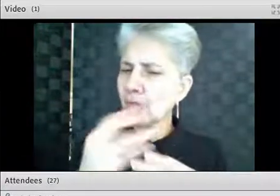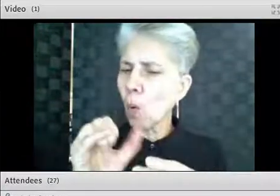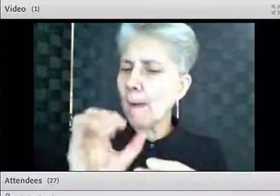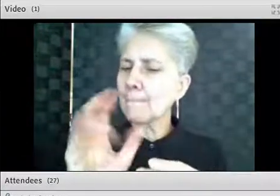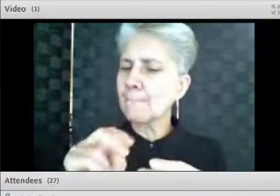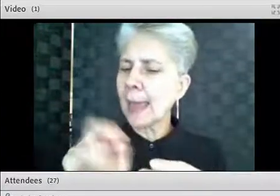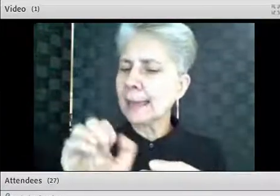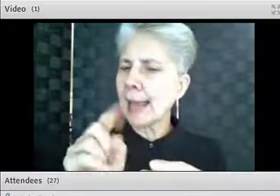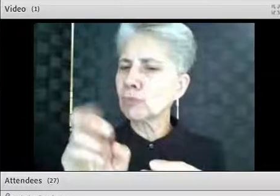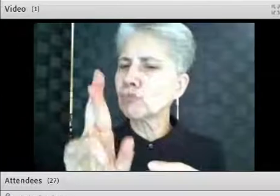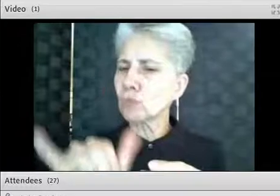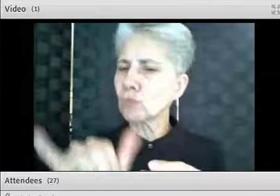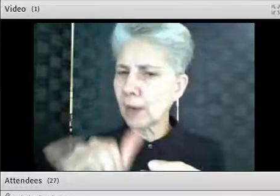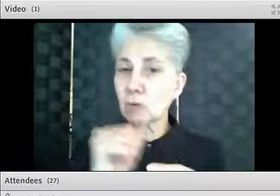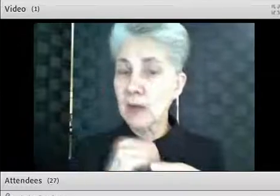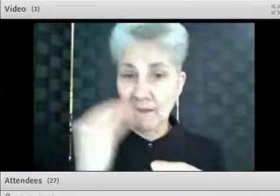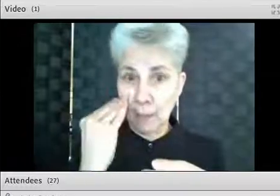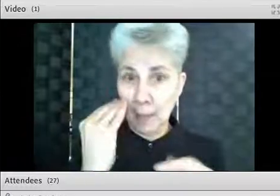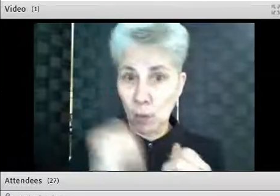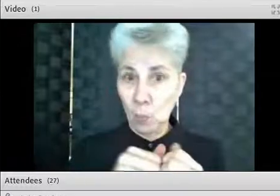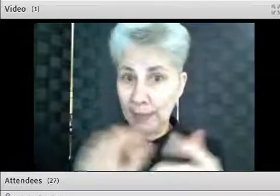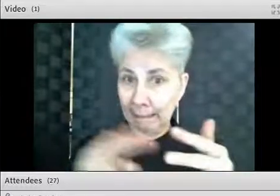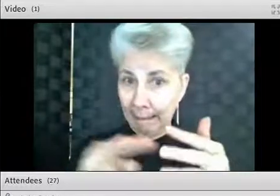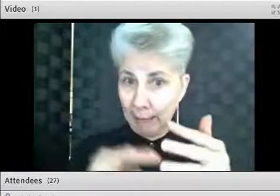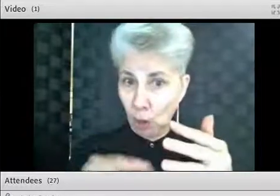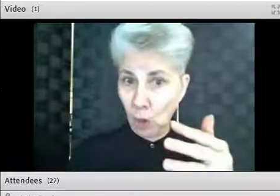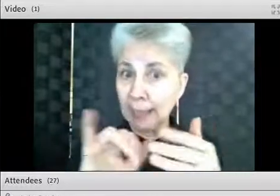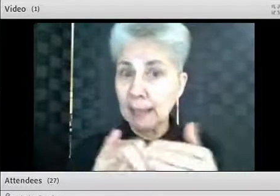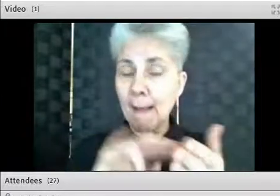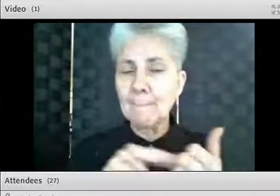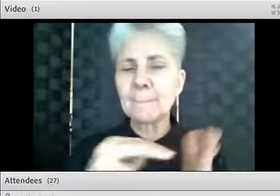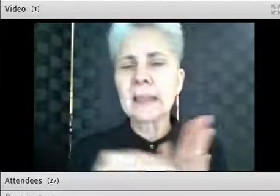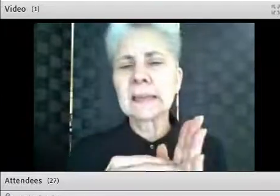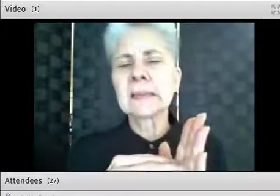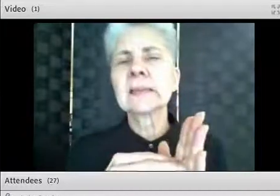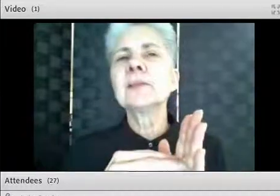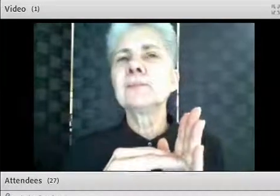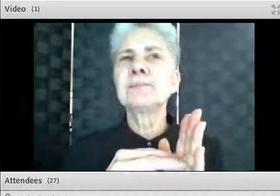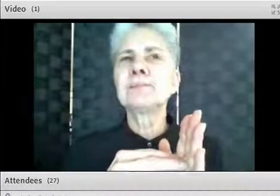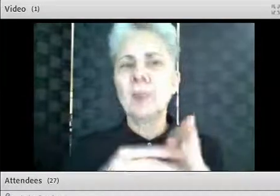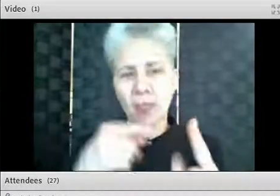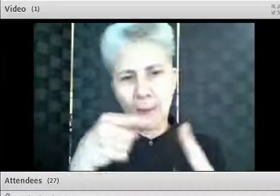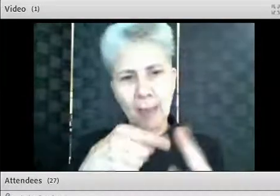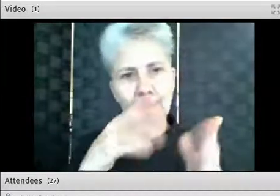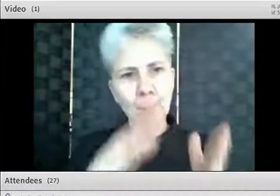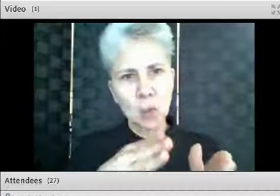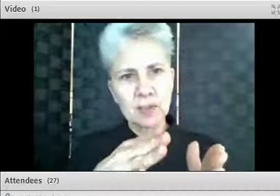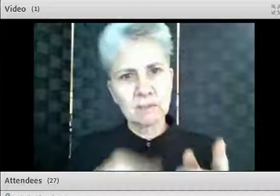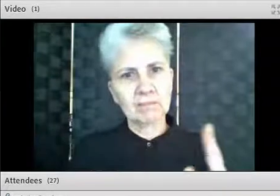if you're not familiar with cataloging, is generally the main person who's involved